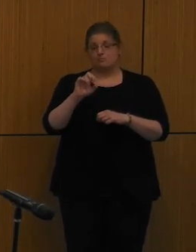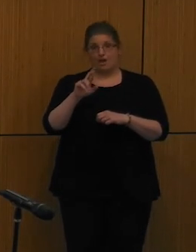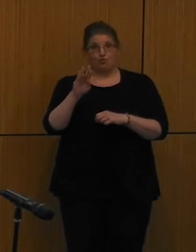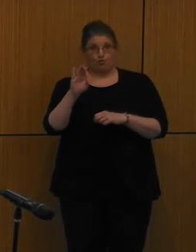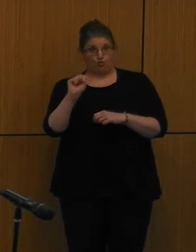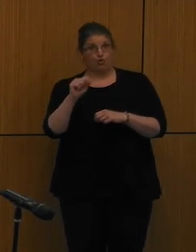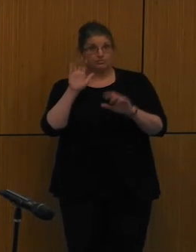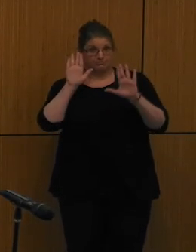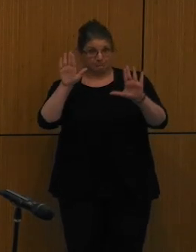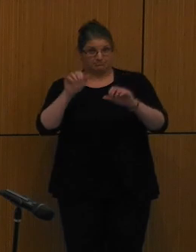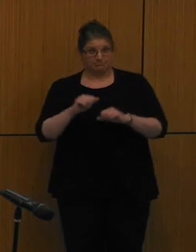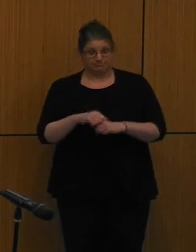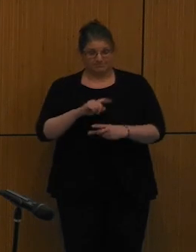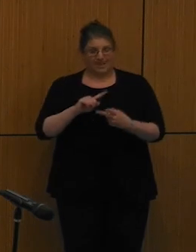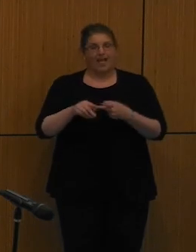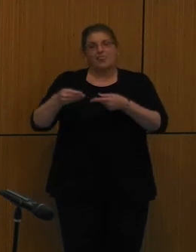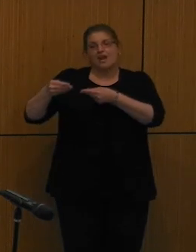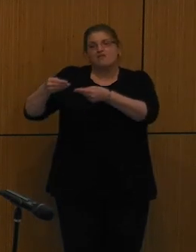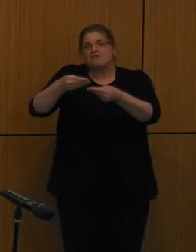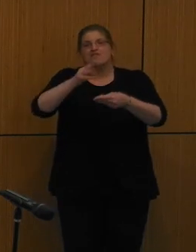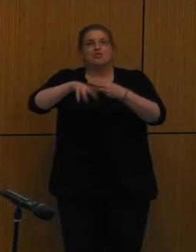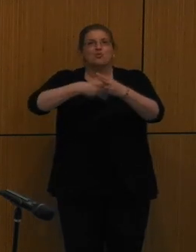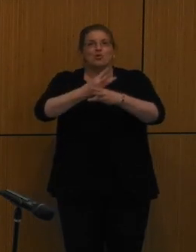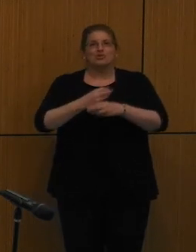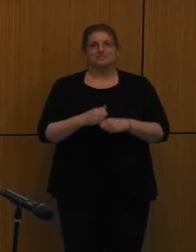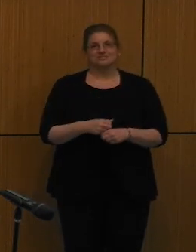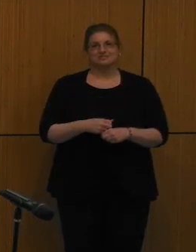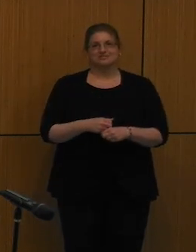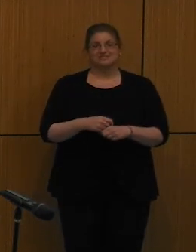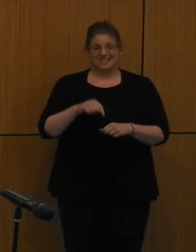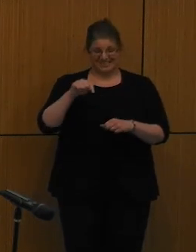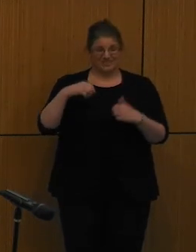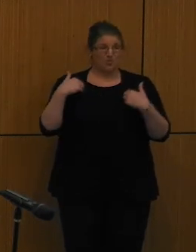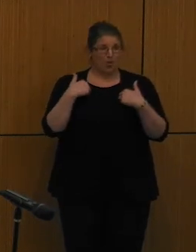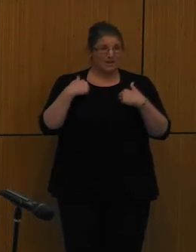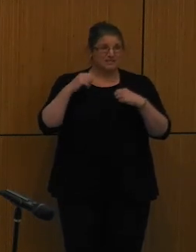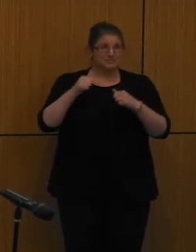and also feed the world. What is it that organisms can do to help plants grow